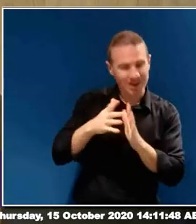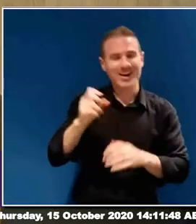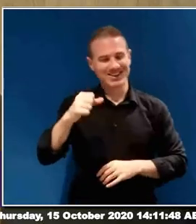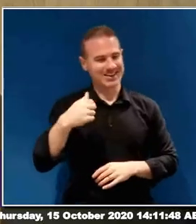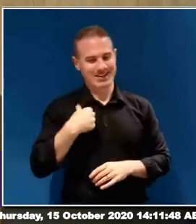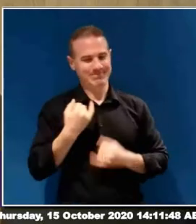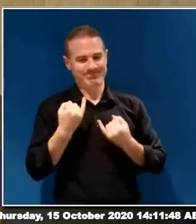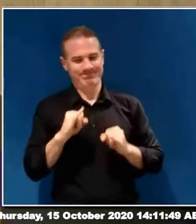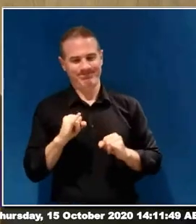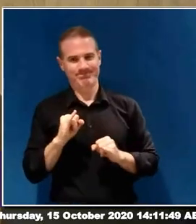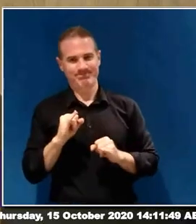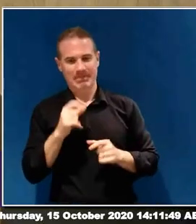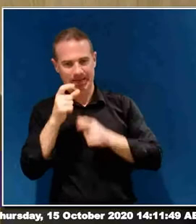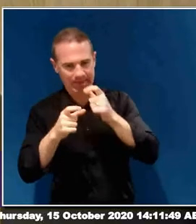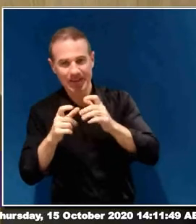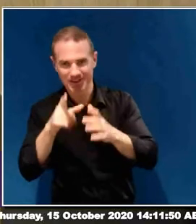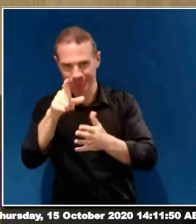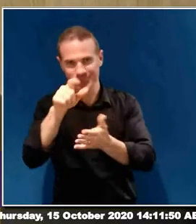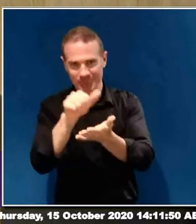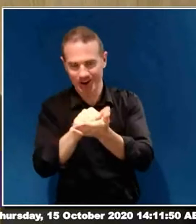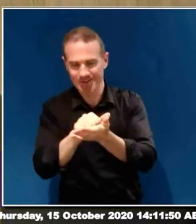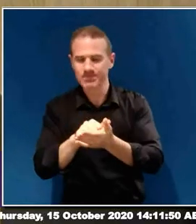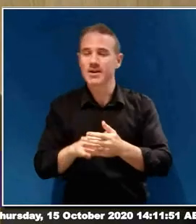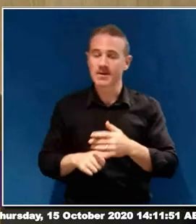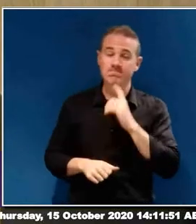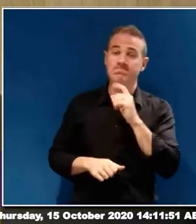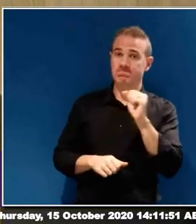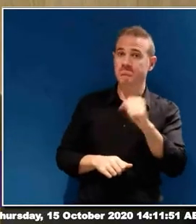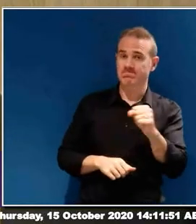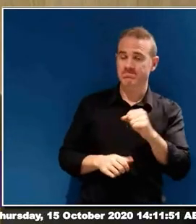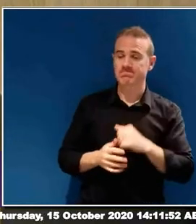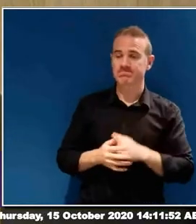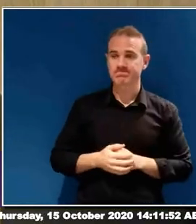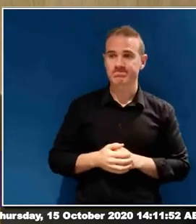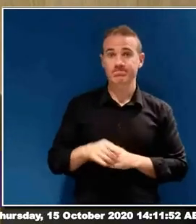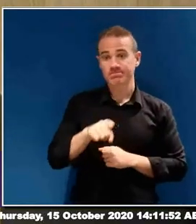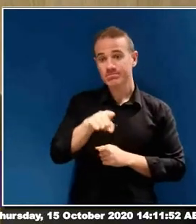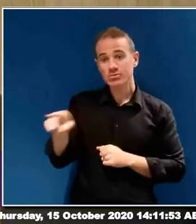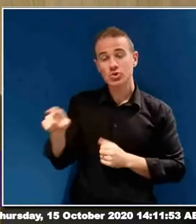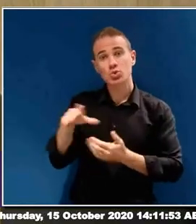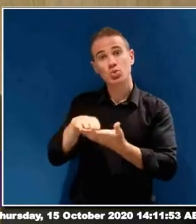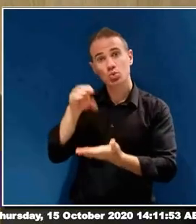Students with mental illness in particular, or social needs,